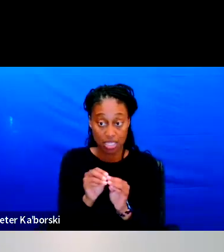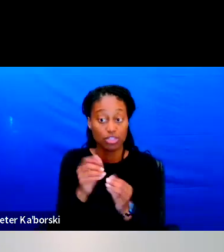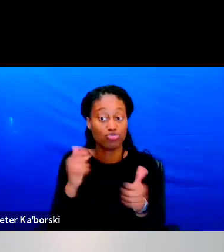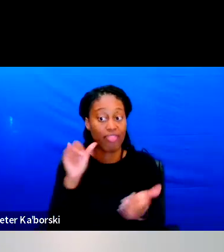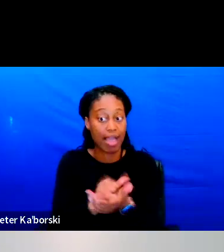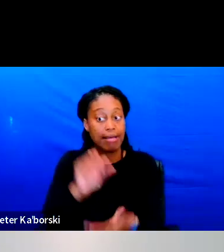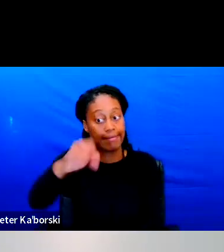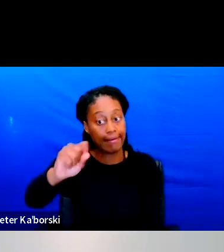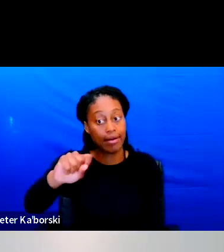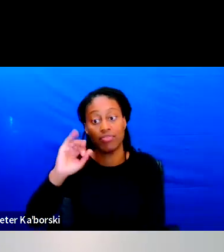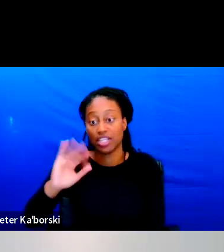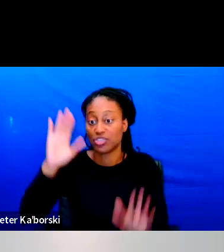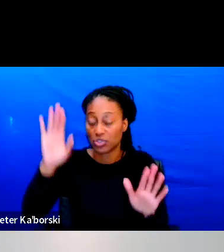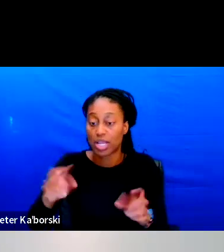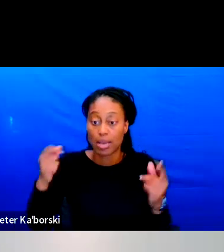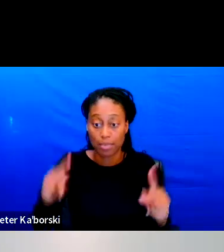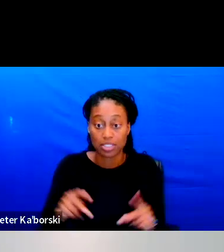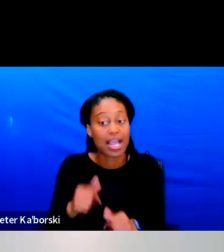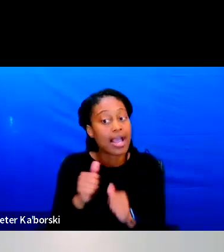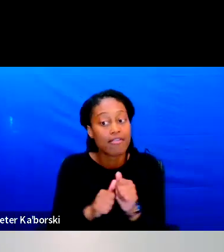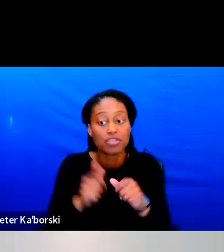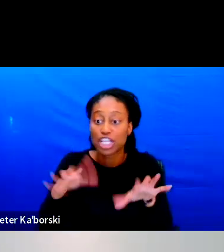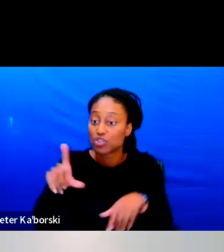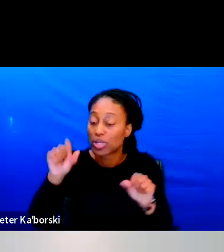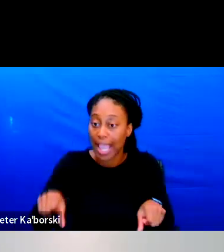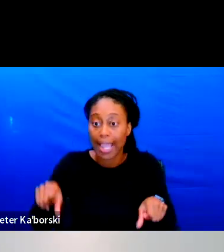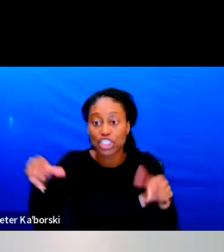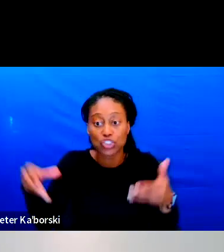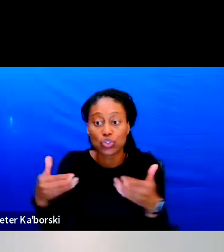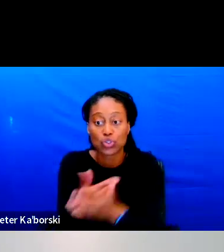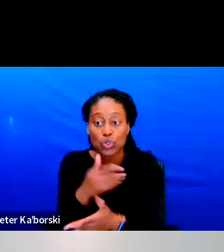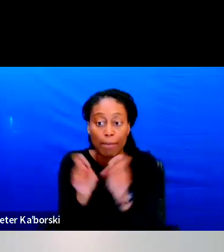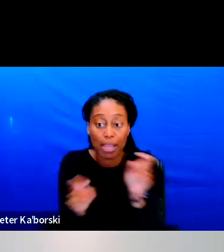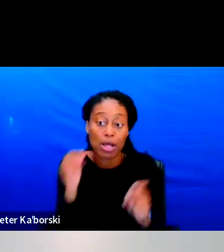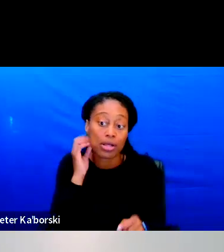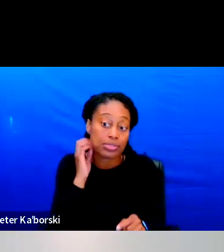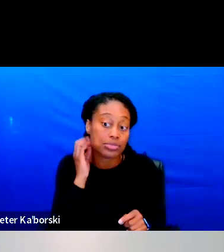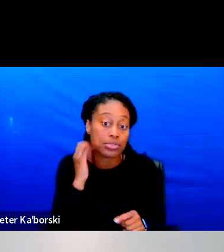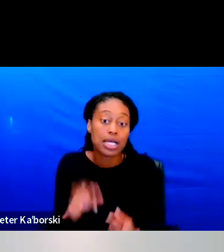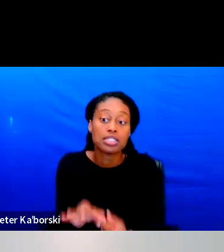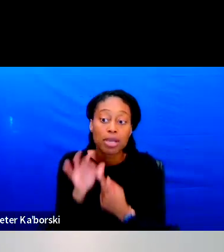Kyle Kleist: every opportunity we get. Kyle Kleist: especially if they have new information, you know.